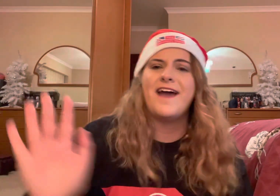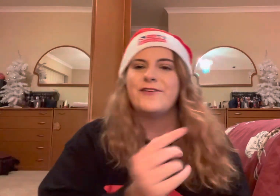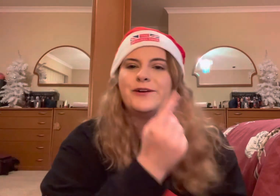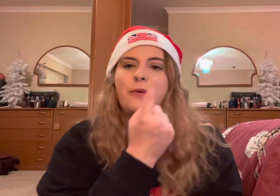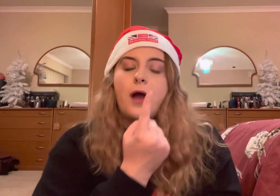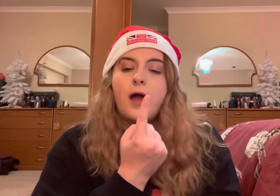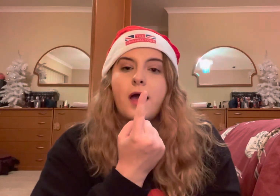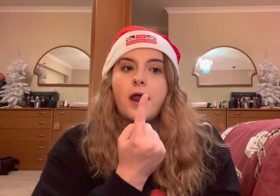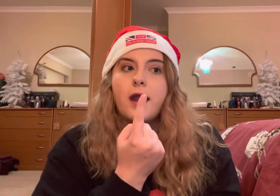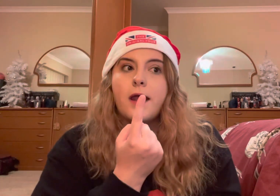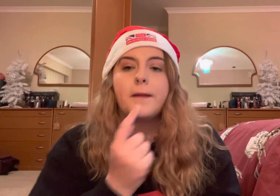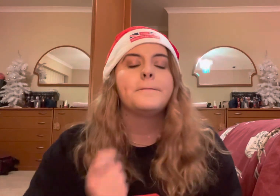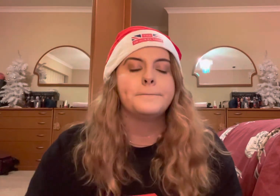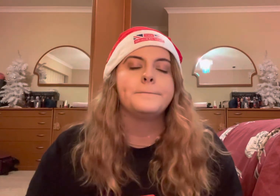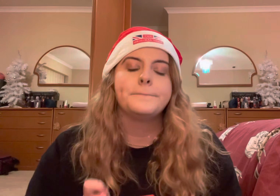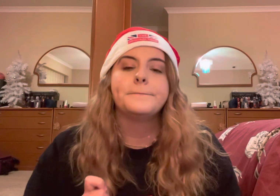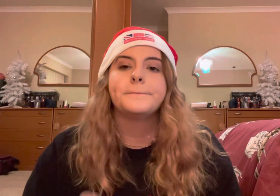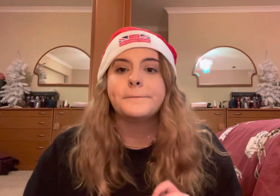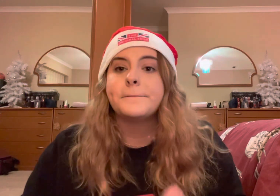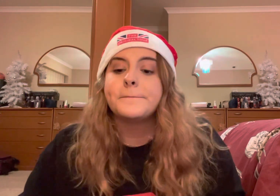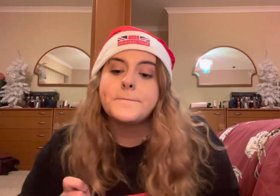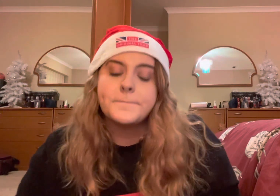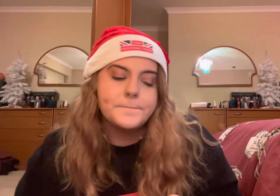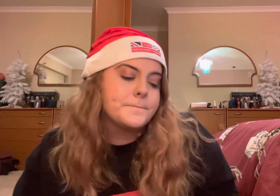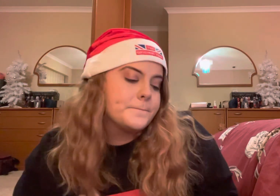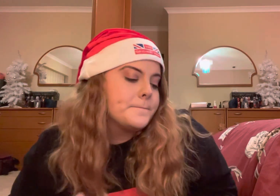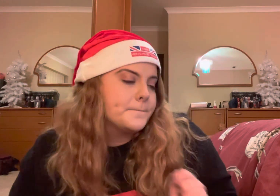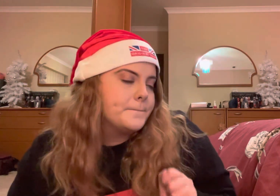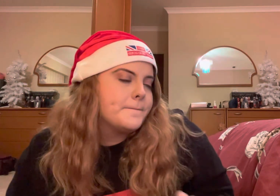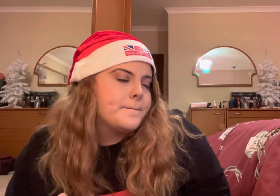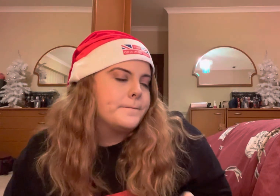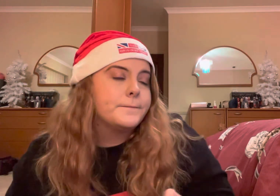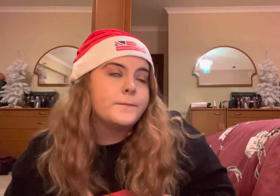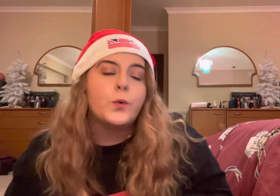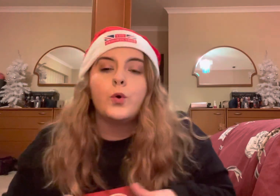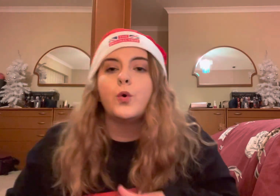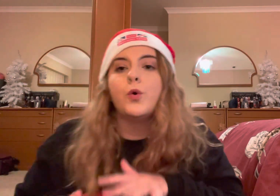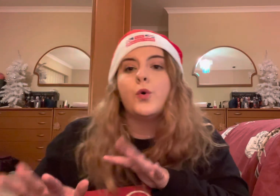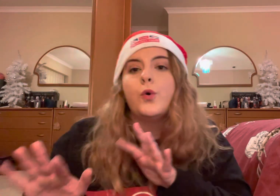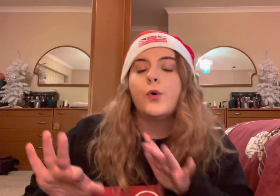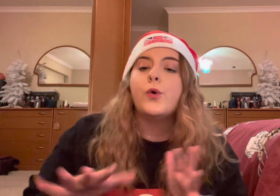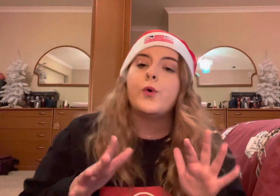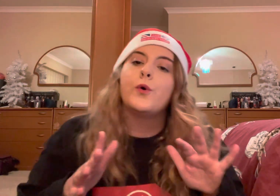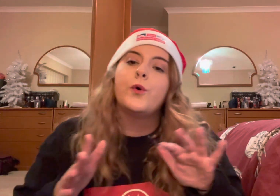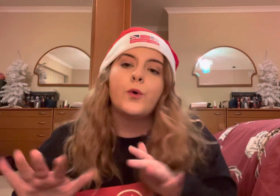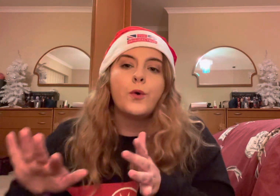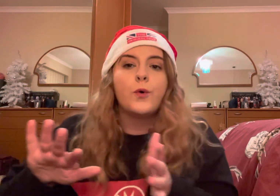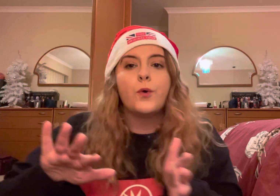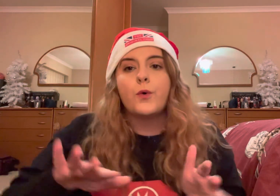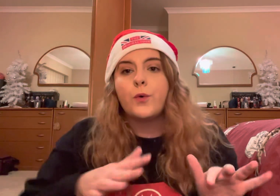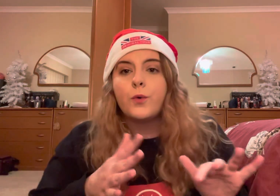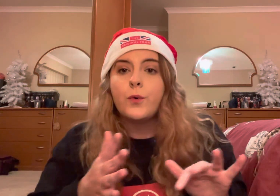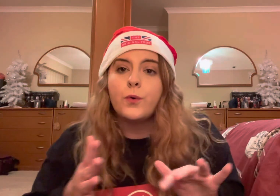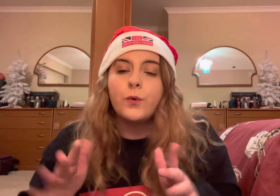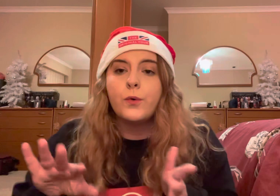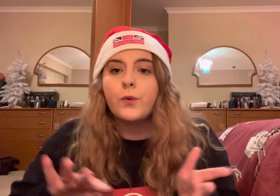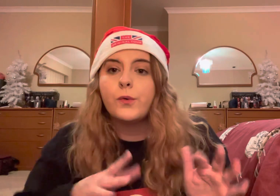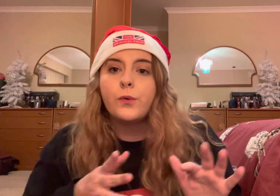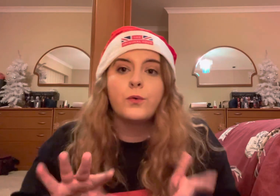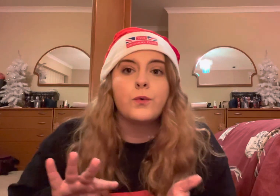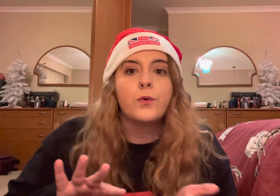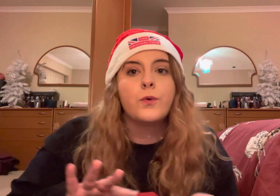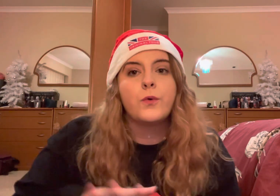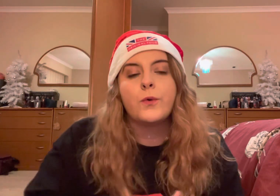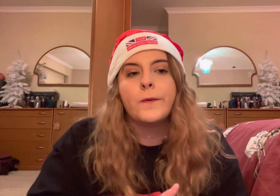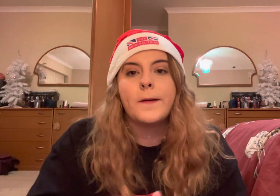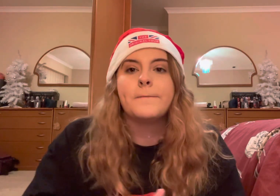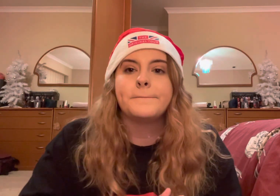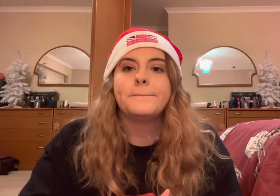Merry Christmas everyone